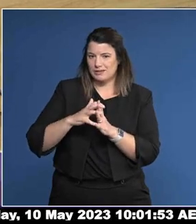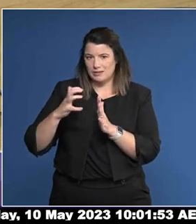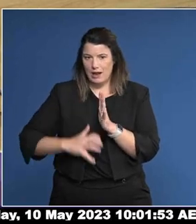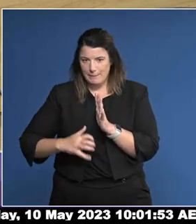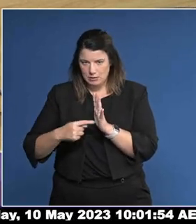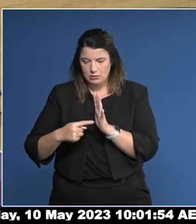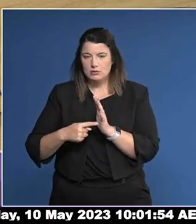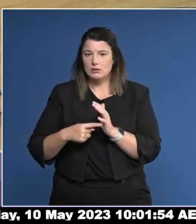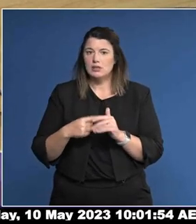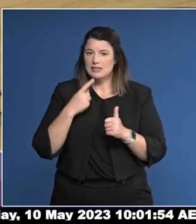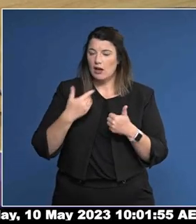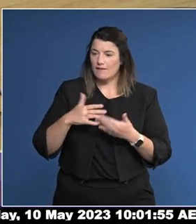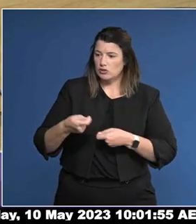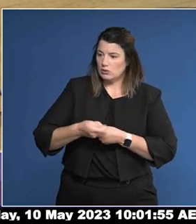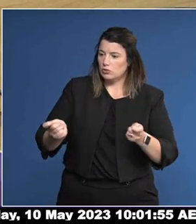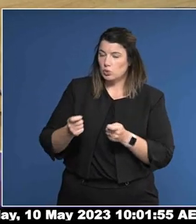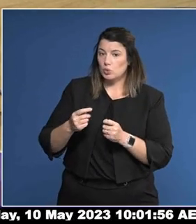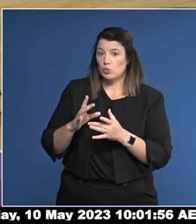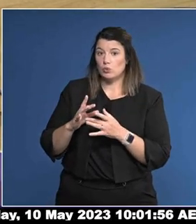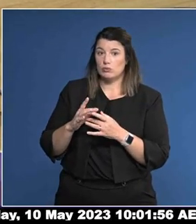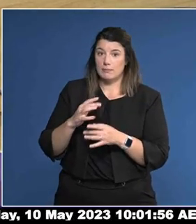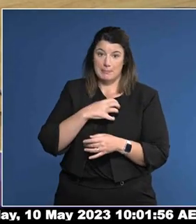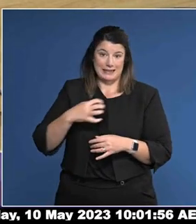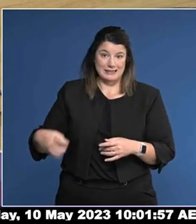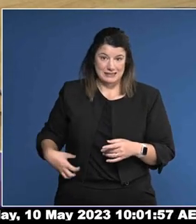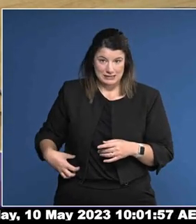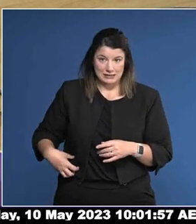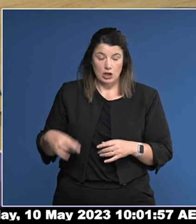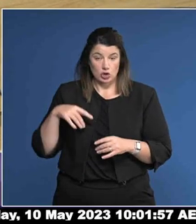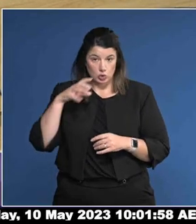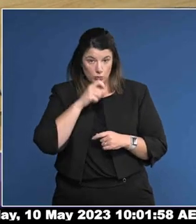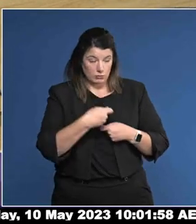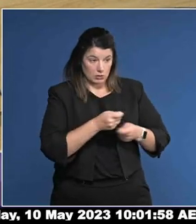Ministers" and we assume that it also went to the relevant departments. Yes, absolutely.